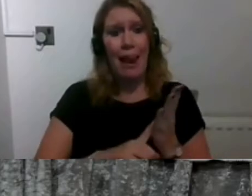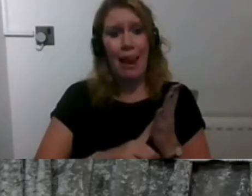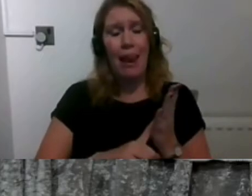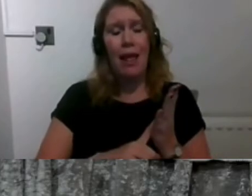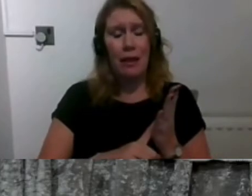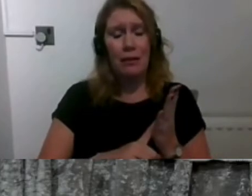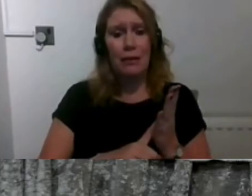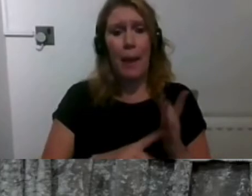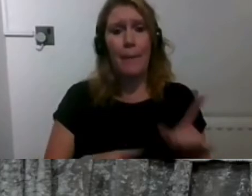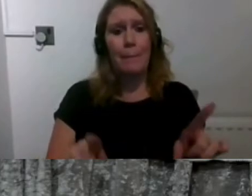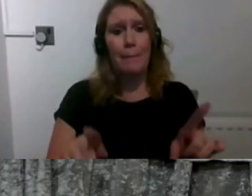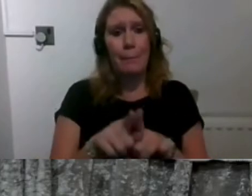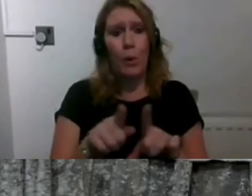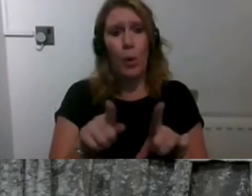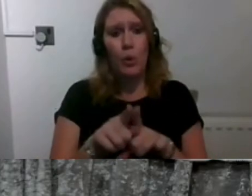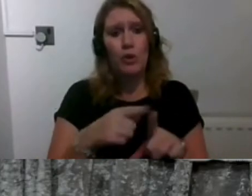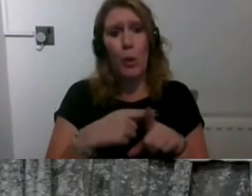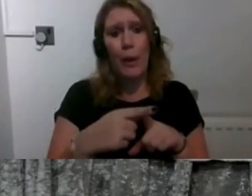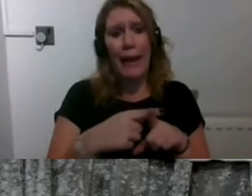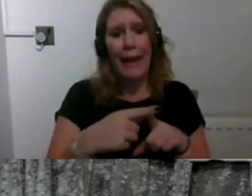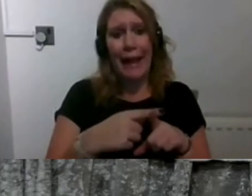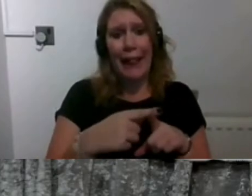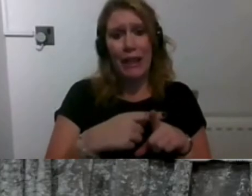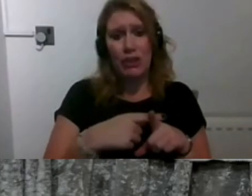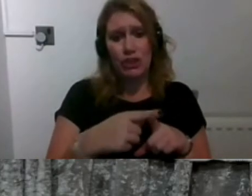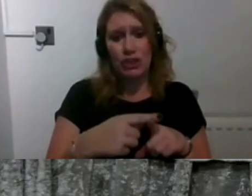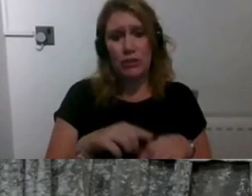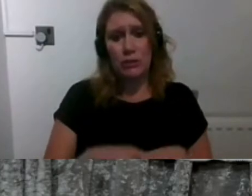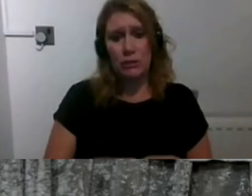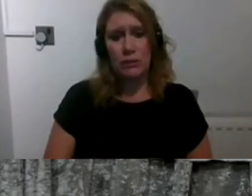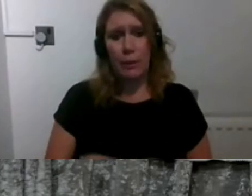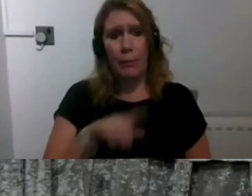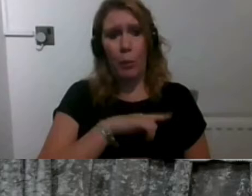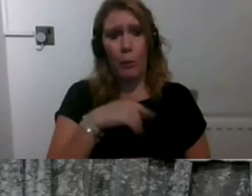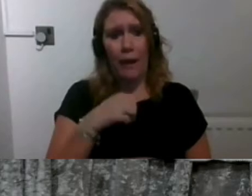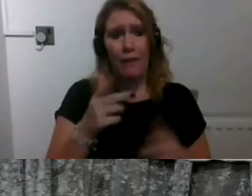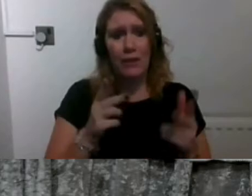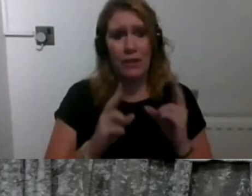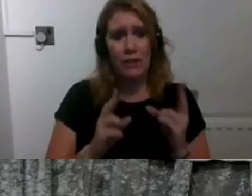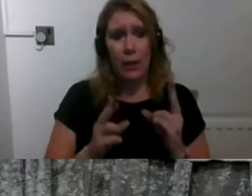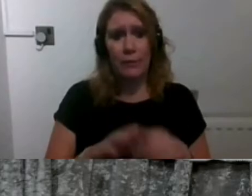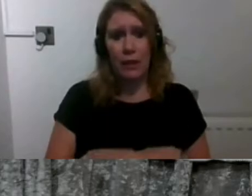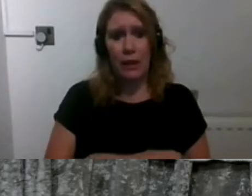language of British Sign Language, but also in English. As we have an